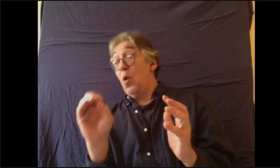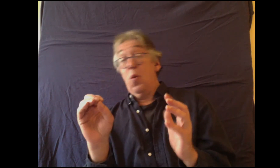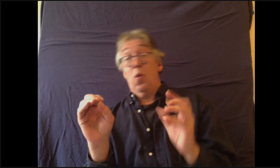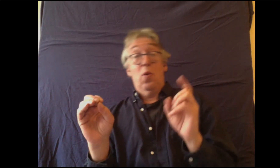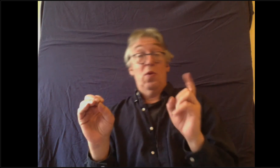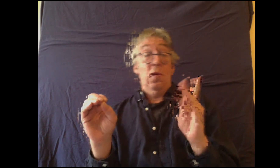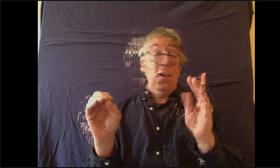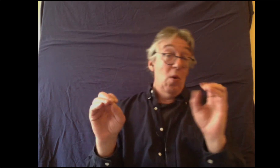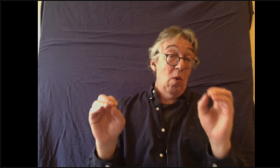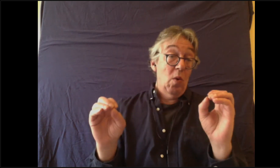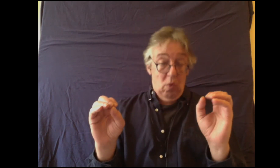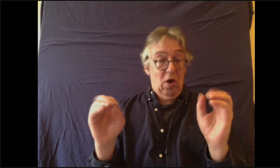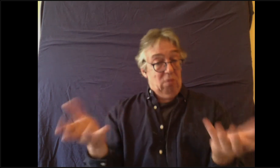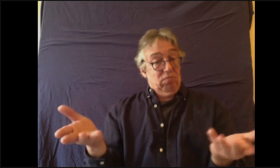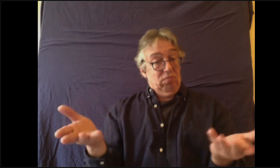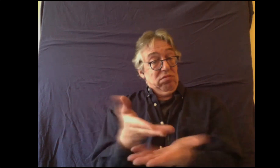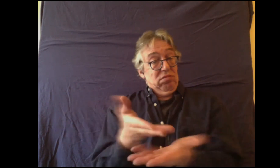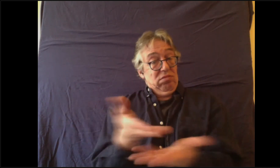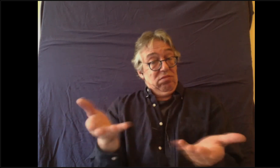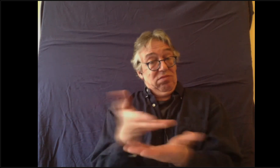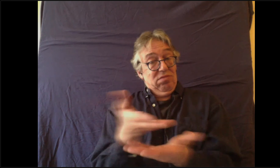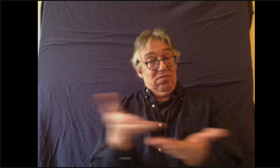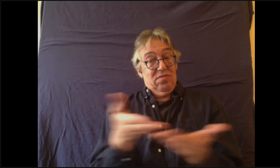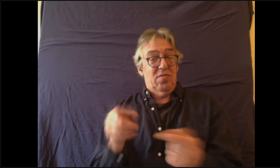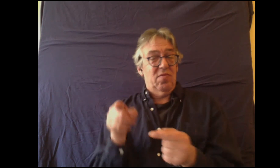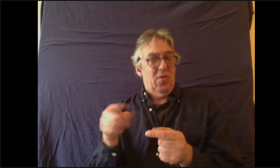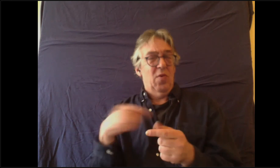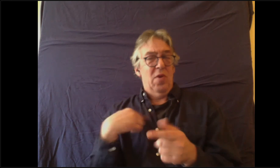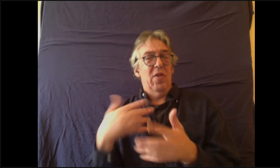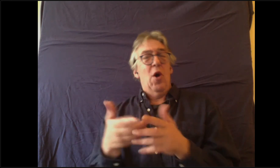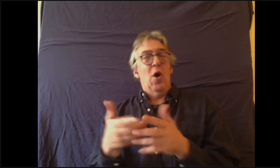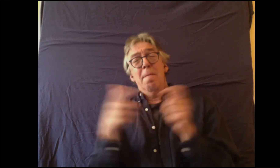Some of the major NGOs like Plan and Save the Children here in Norway